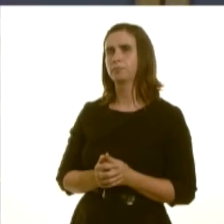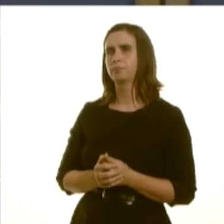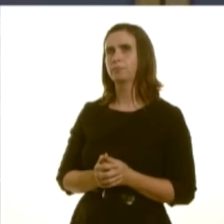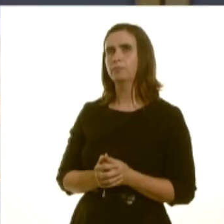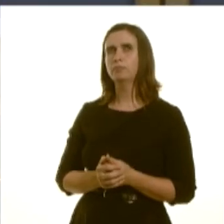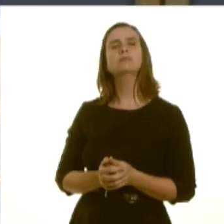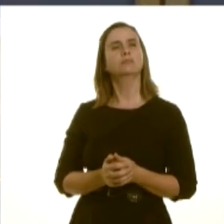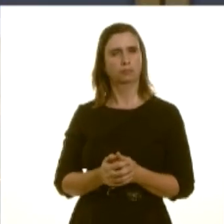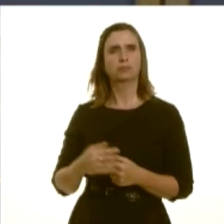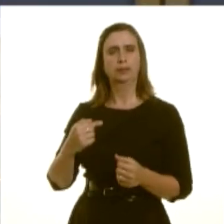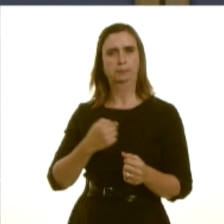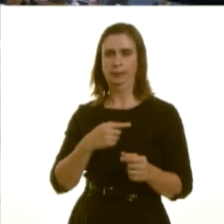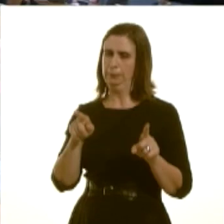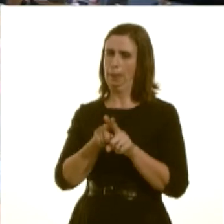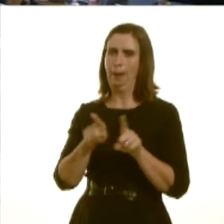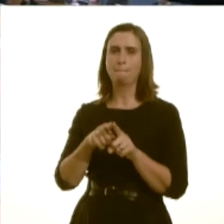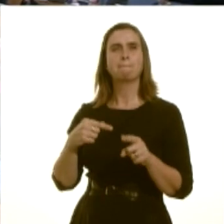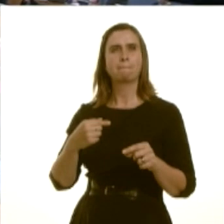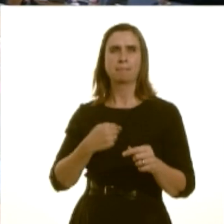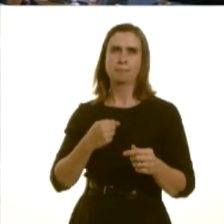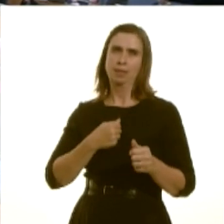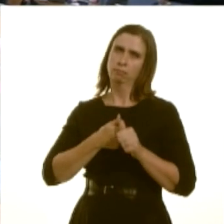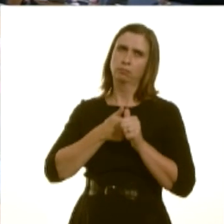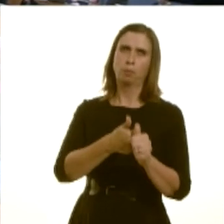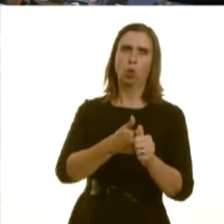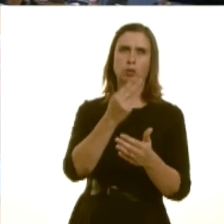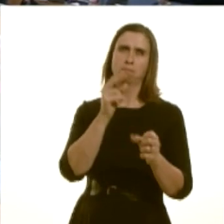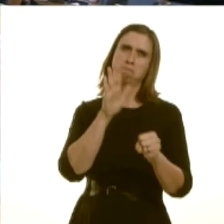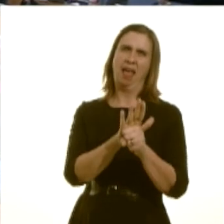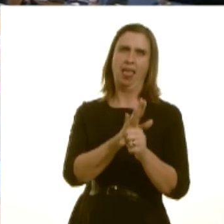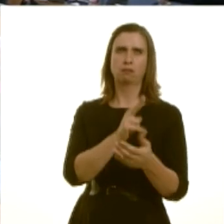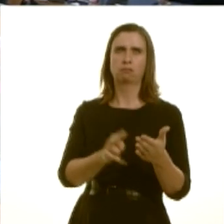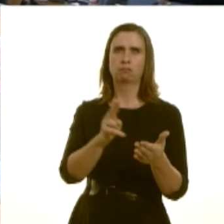the proposed ban on smoking in cars with children. It is something that I think the Welsh Government